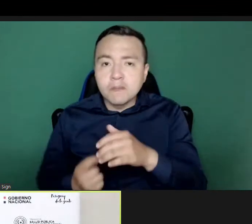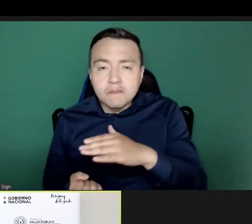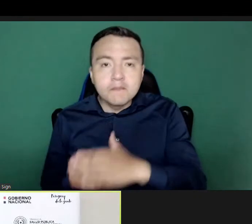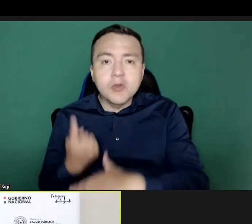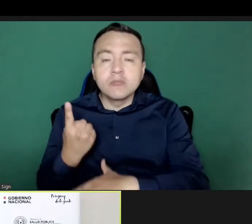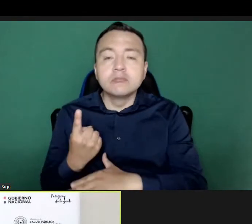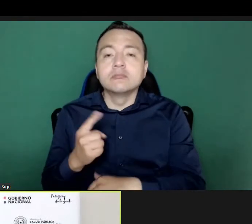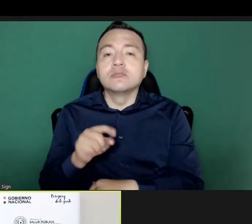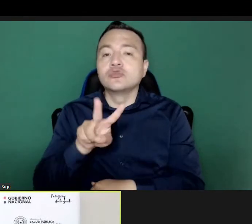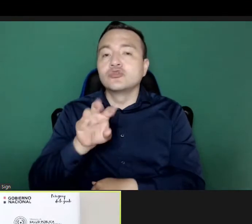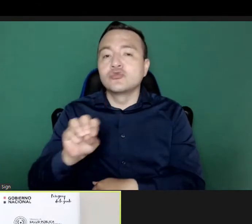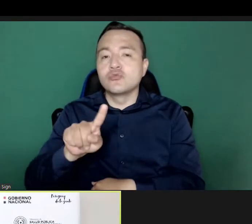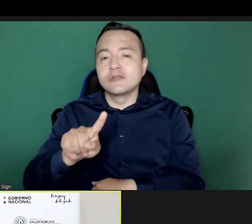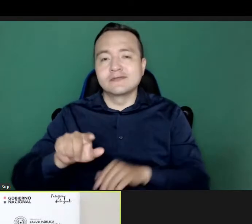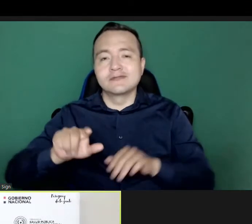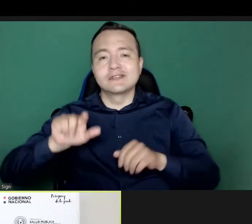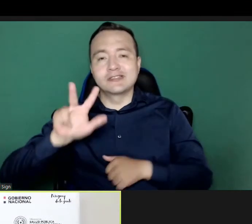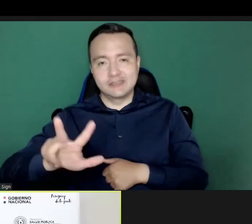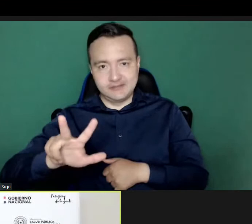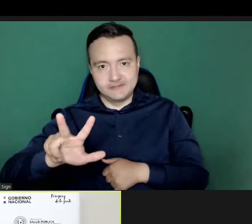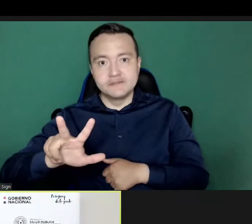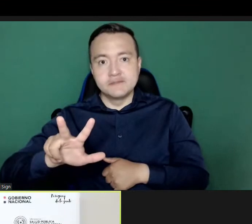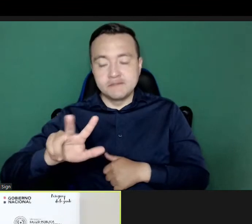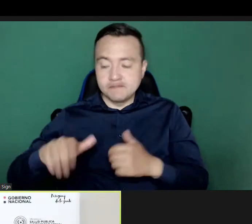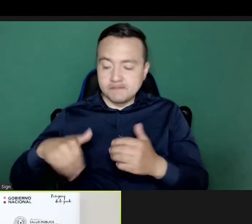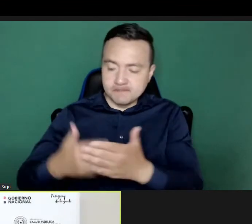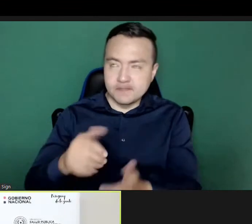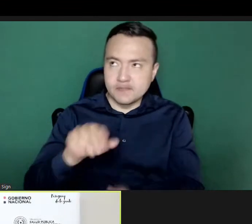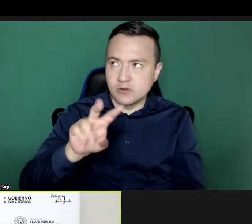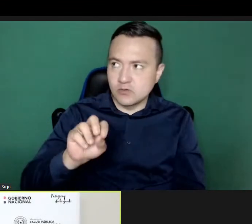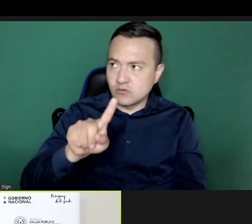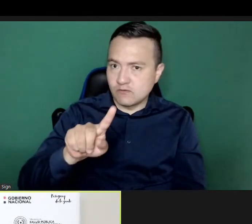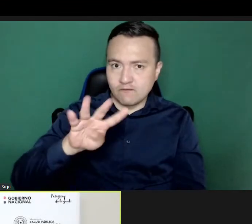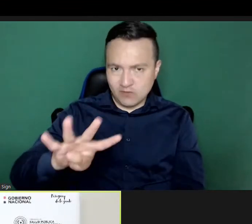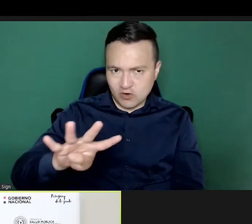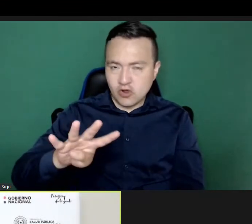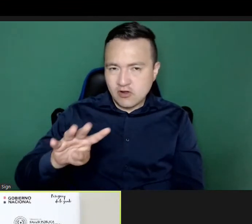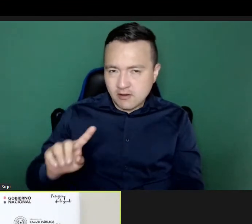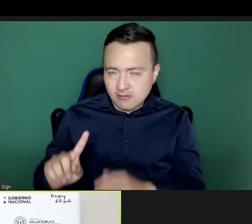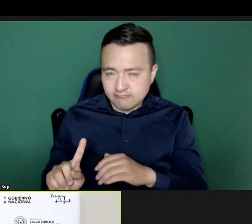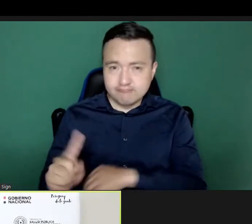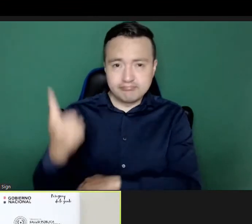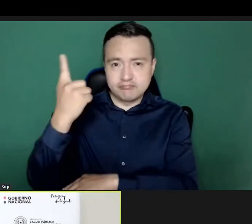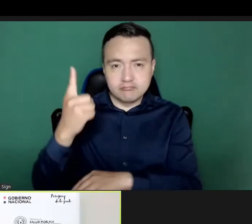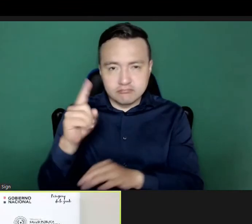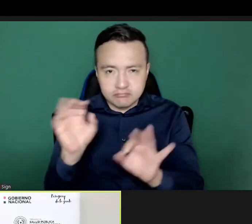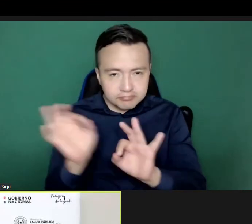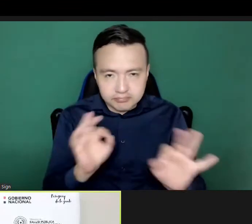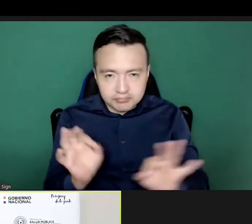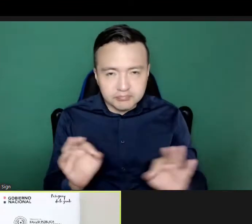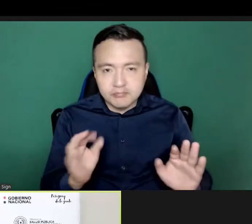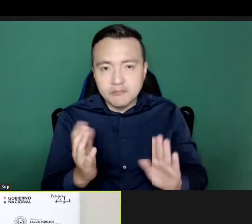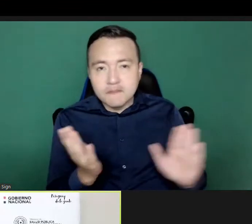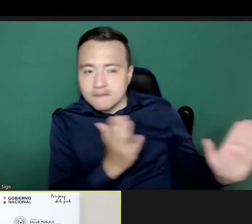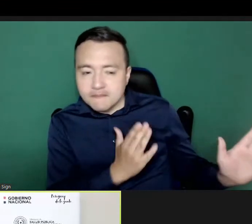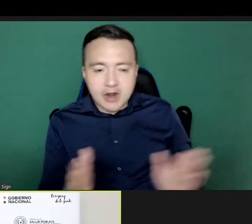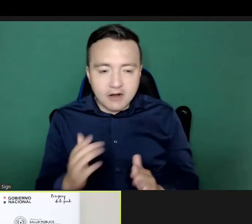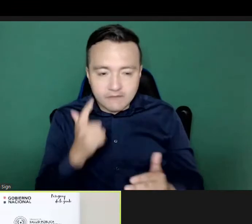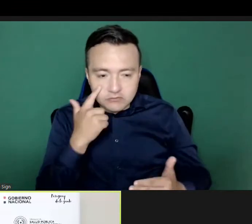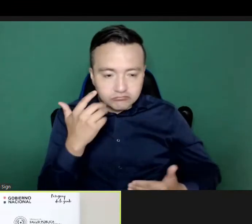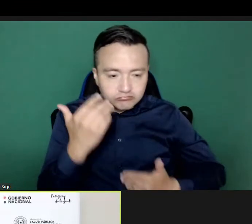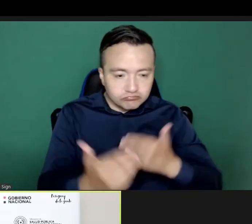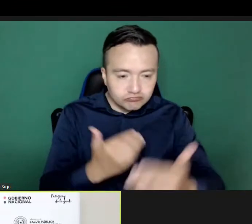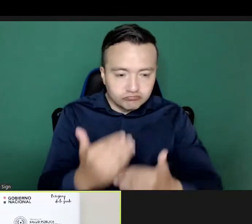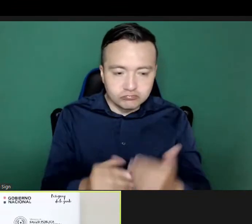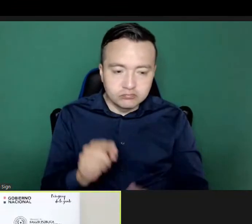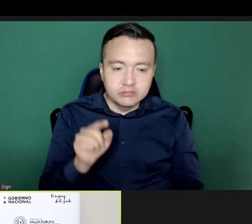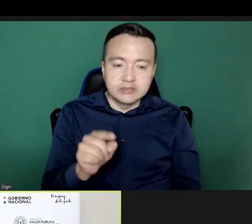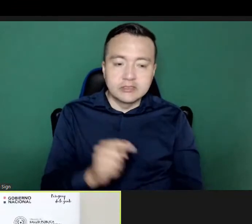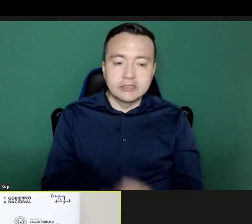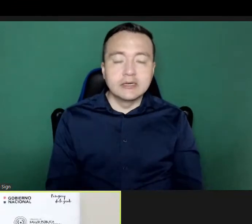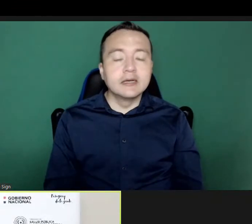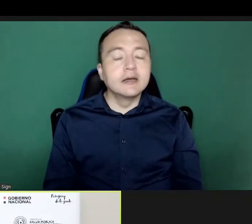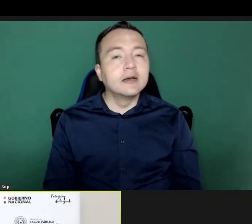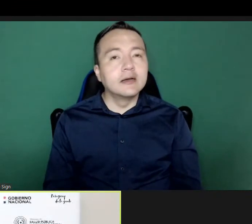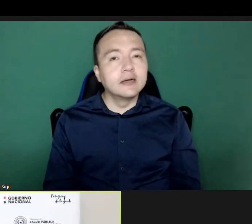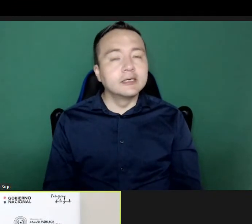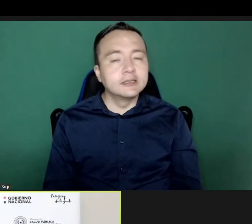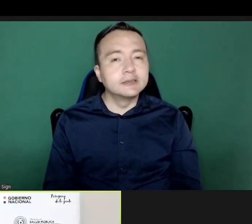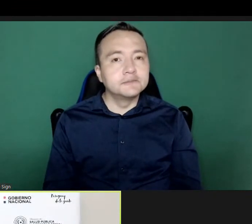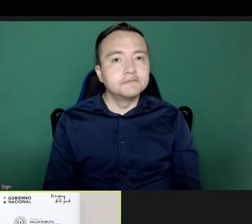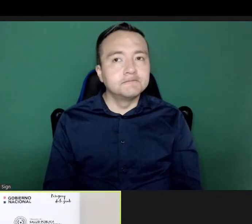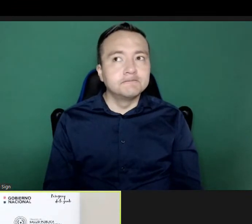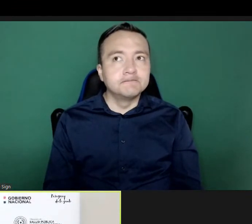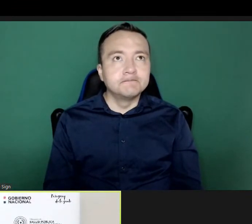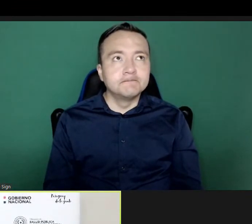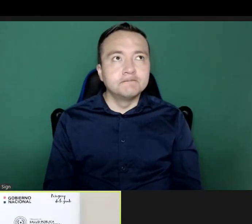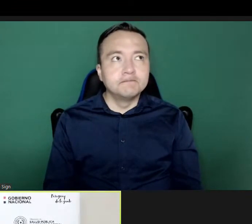And in our planning, we included control of chronic